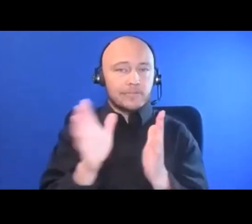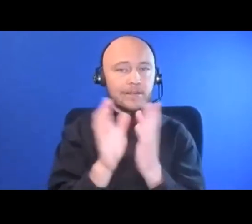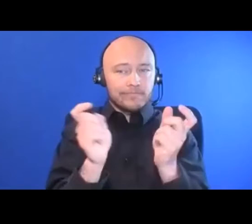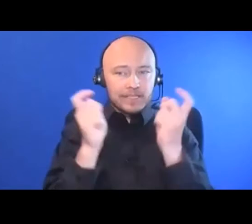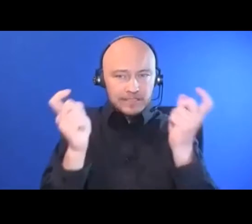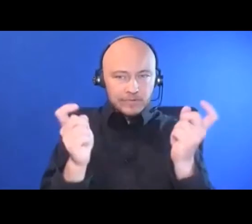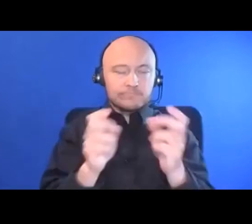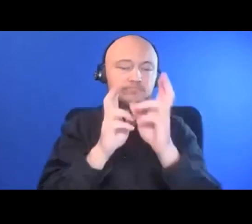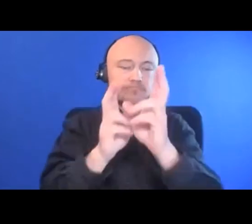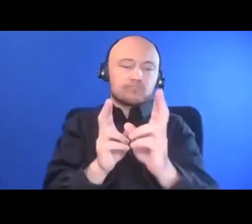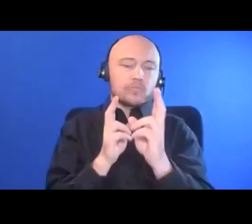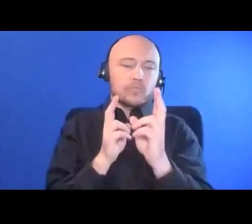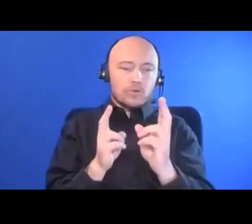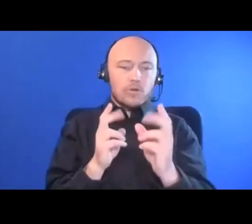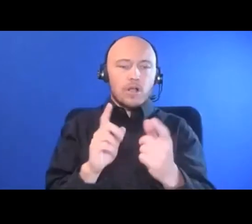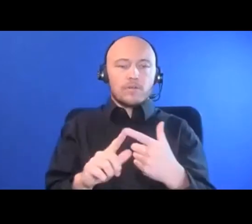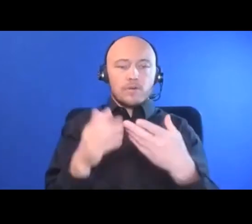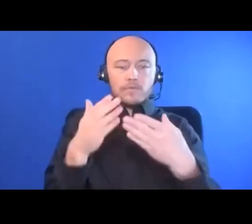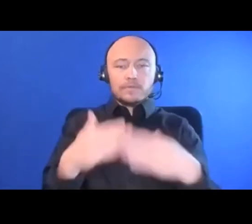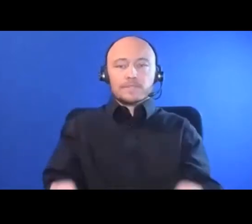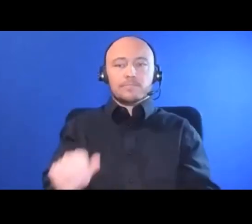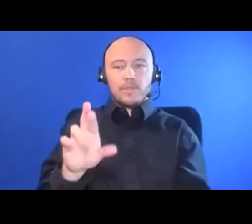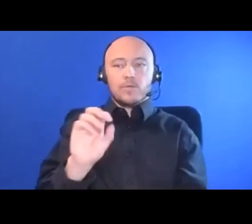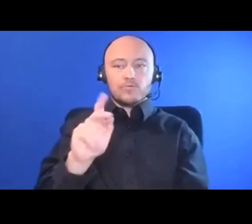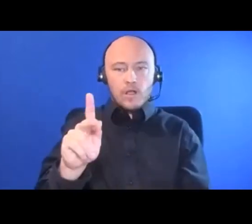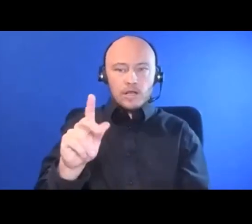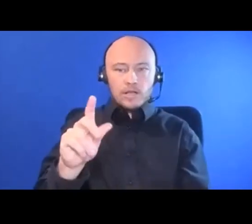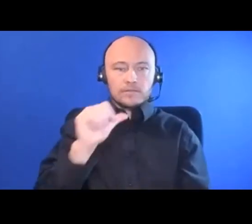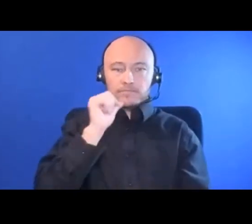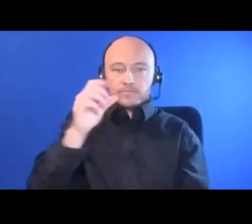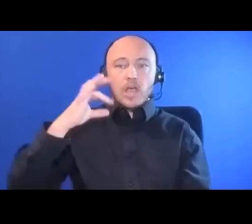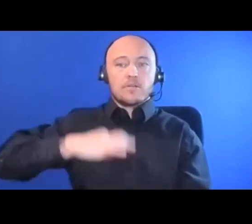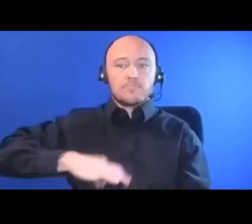on the board of Split This Rock, which is a nonprofit that cultivates poetry,